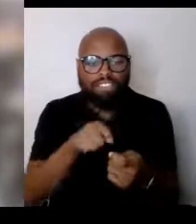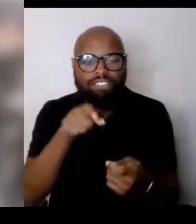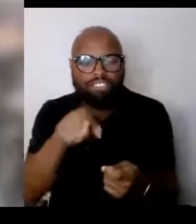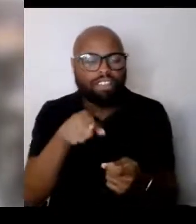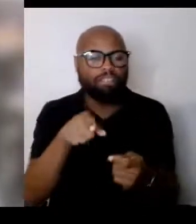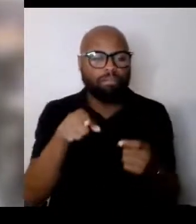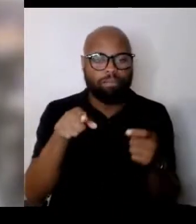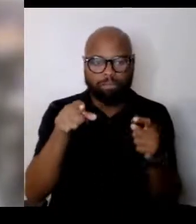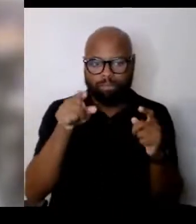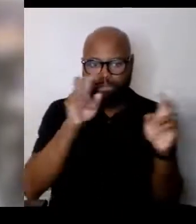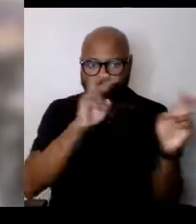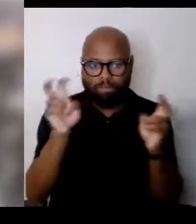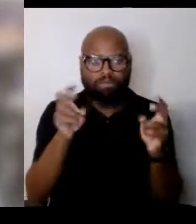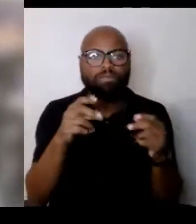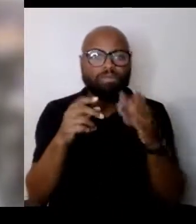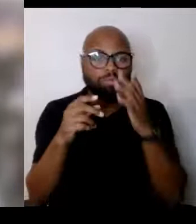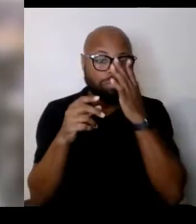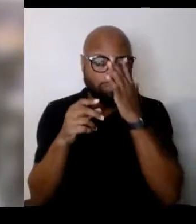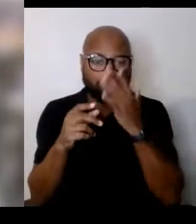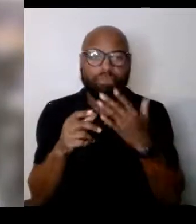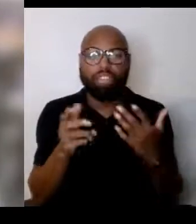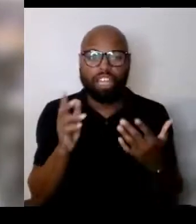You know, it kinda gives you some kind of relief emotionally.